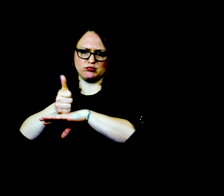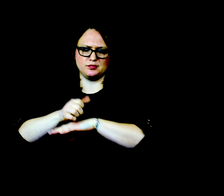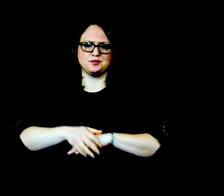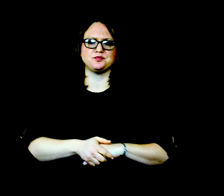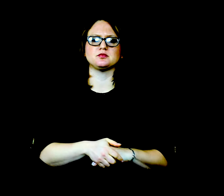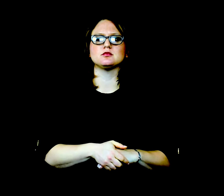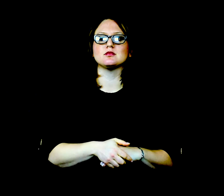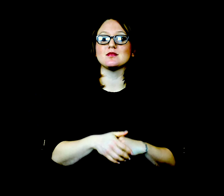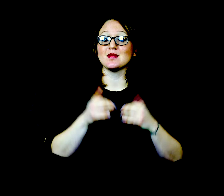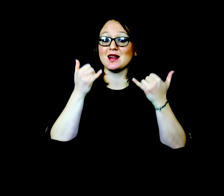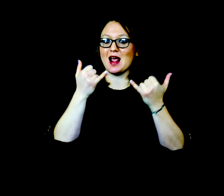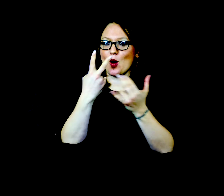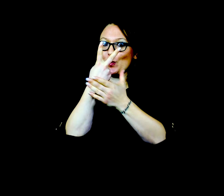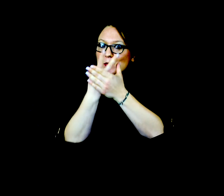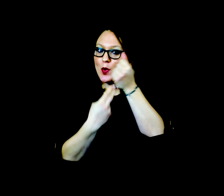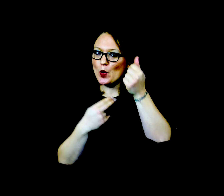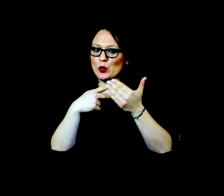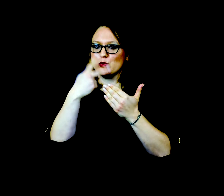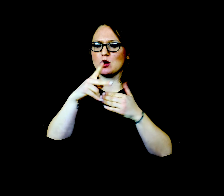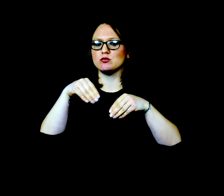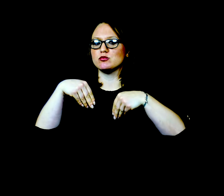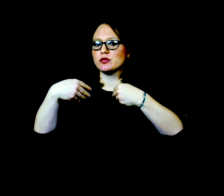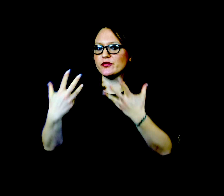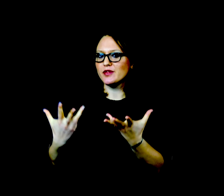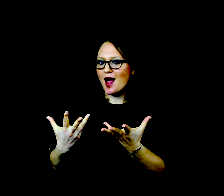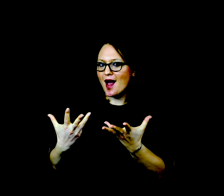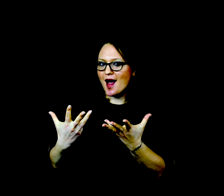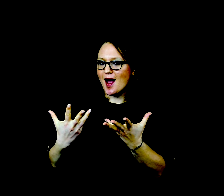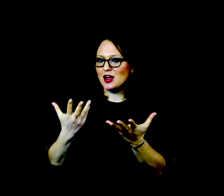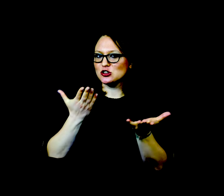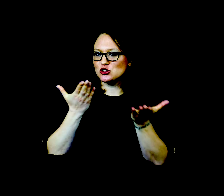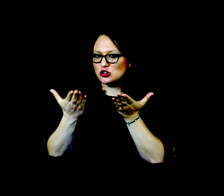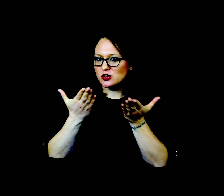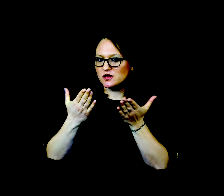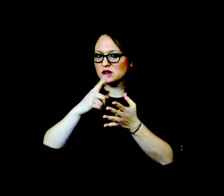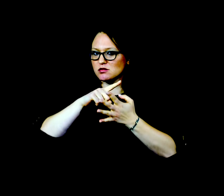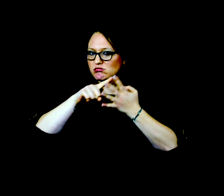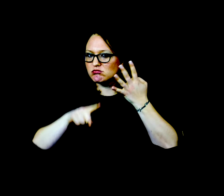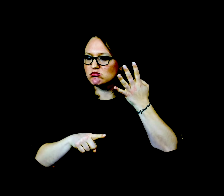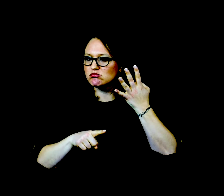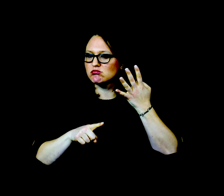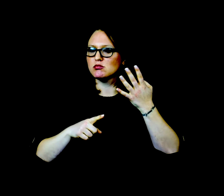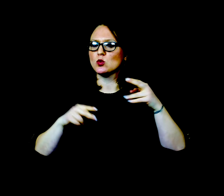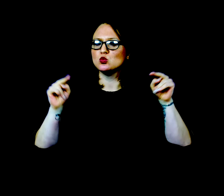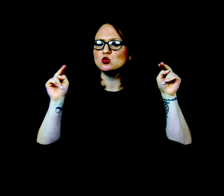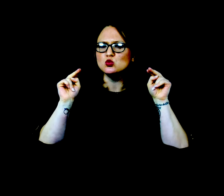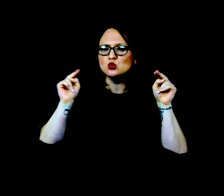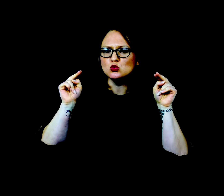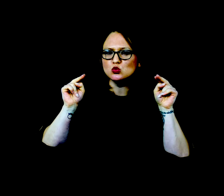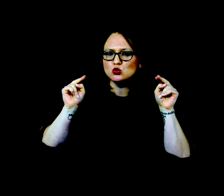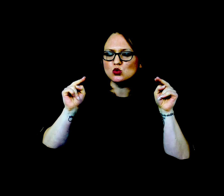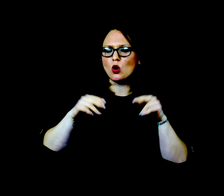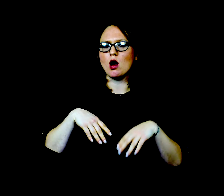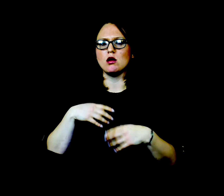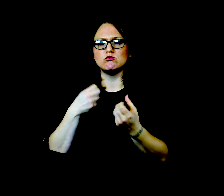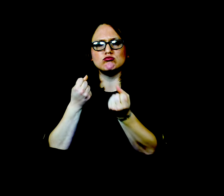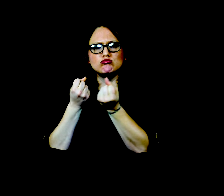This program assigns successful adult role models to families and their children to assure parents of